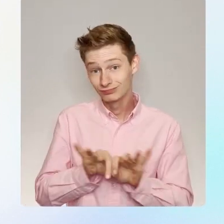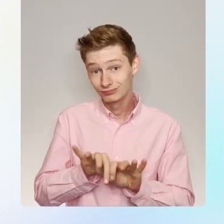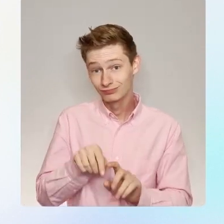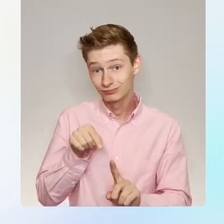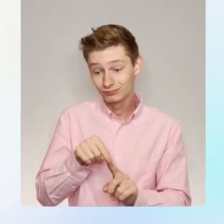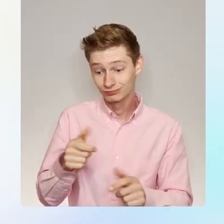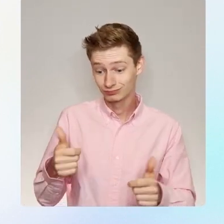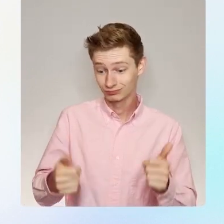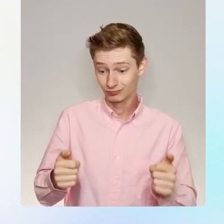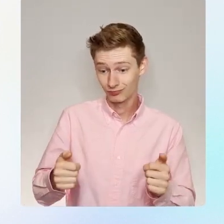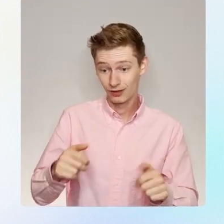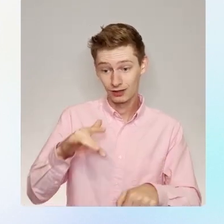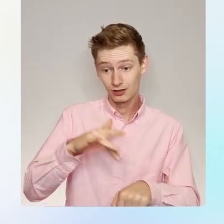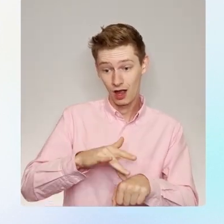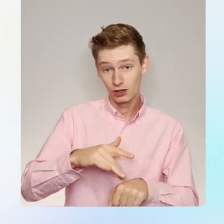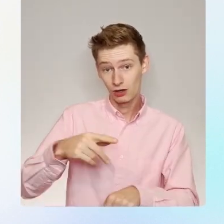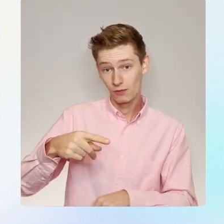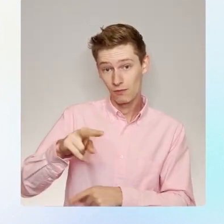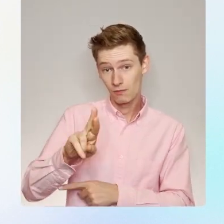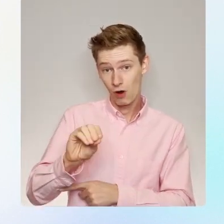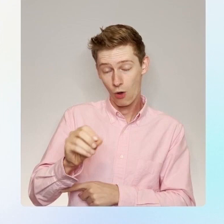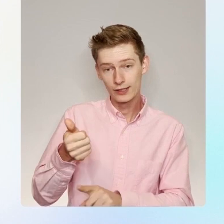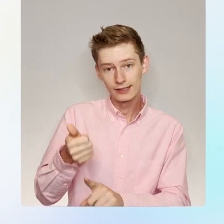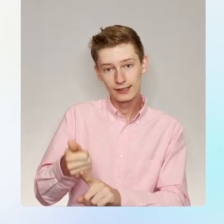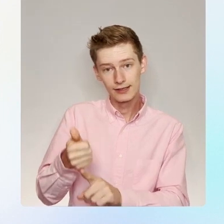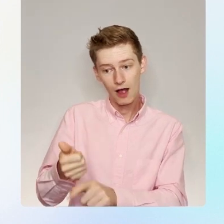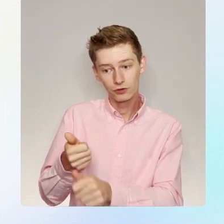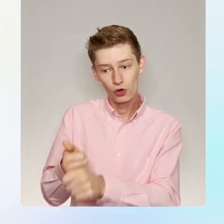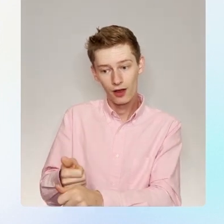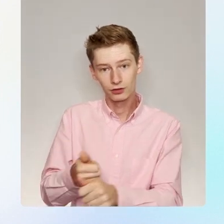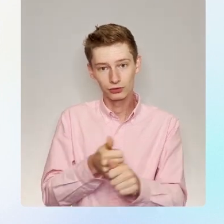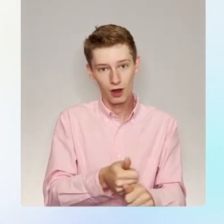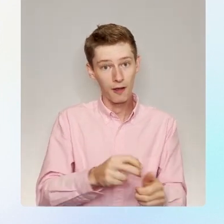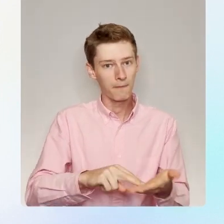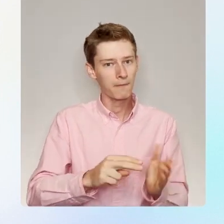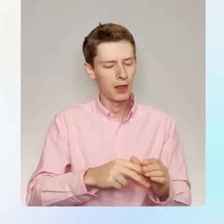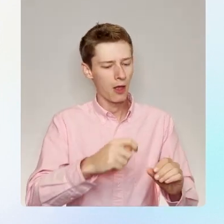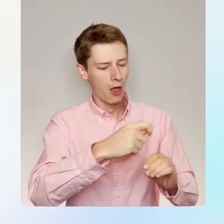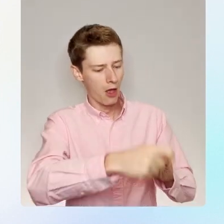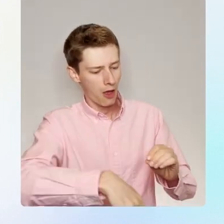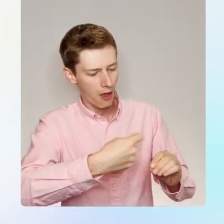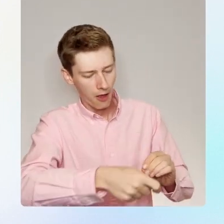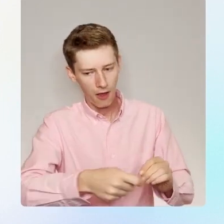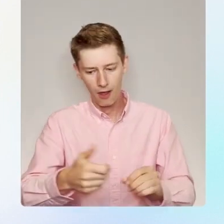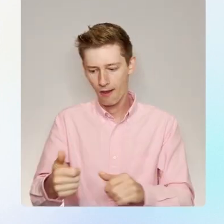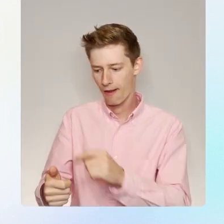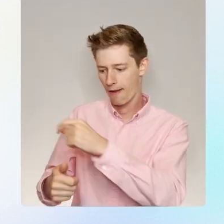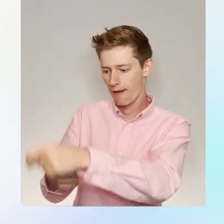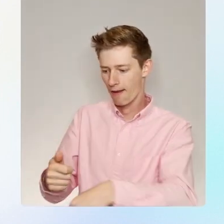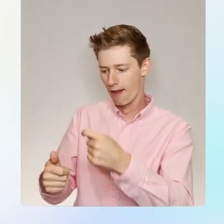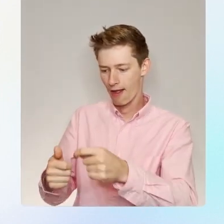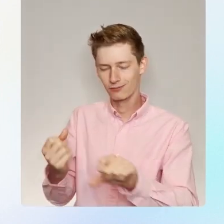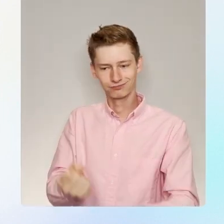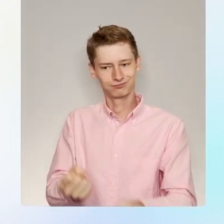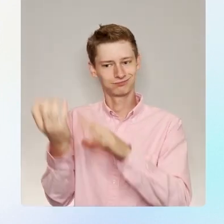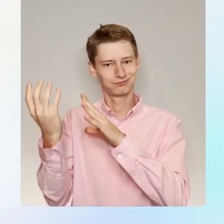the Touch Pro Controllers are self tracked and this allows us to remove the tracking rings resulting in a significantly smaller form factor.